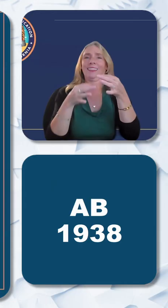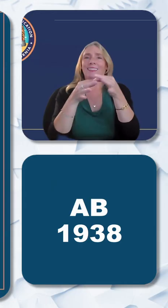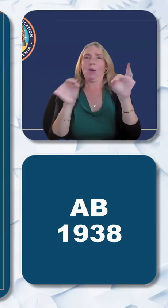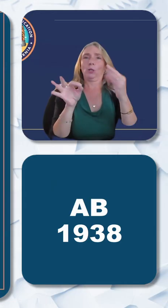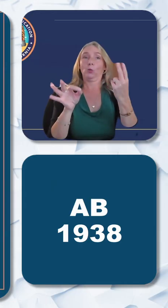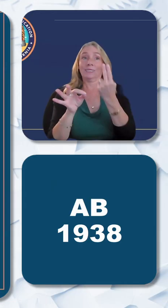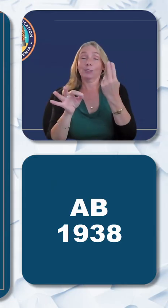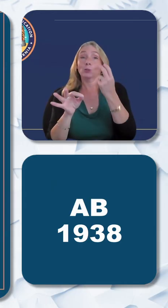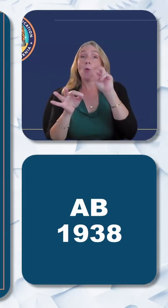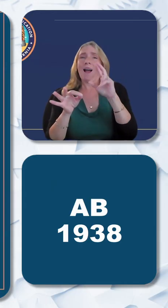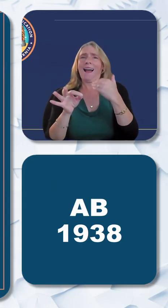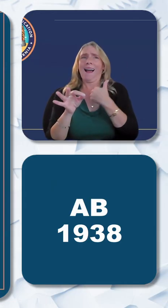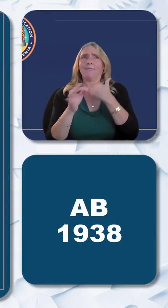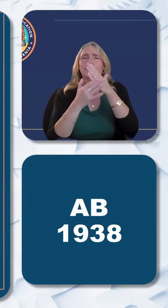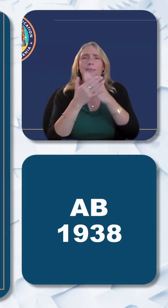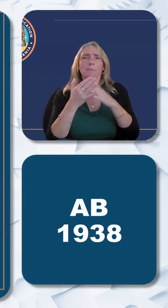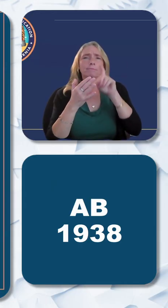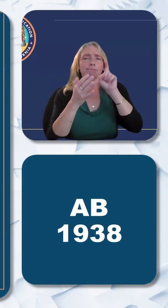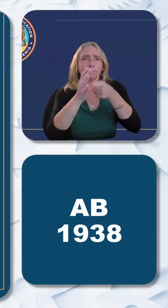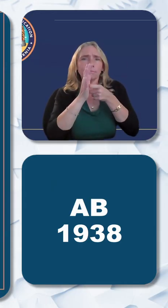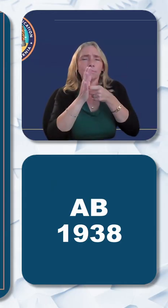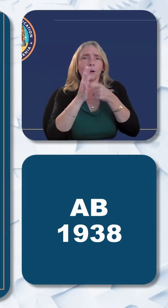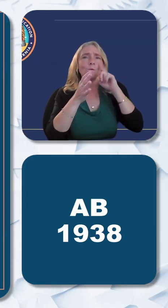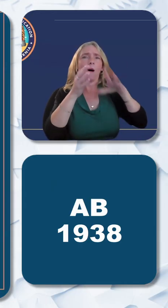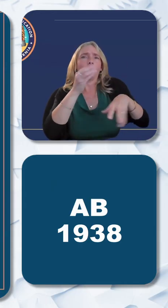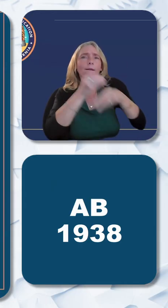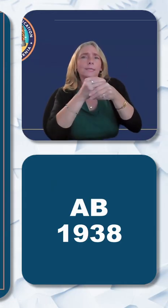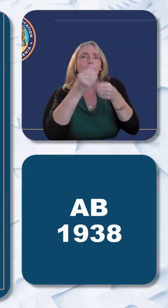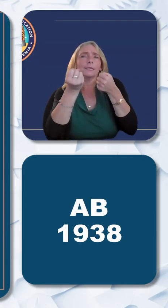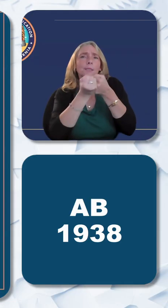What makes Deaf students different is they have another language that they use,